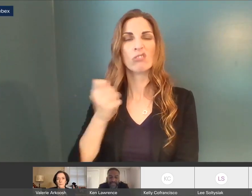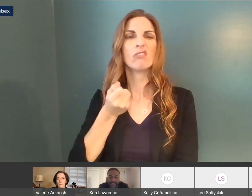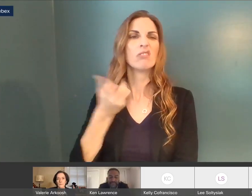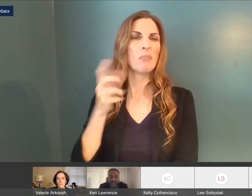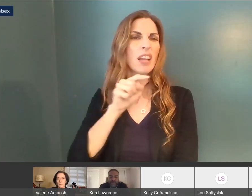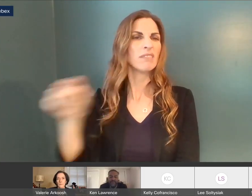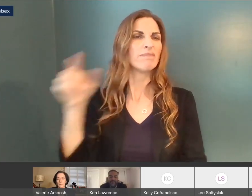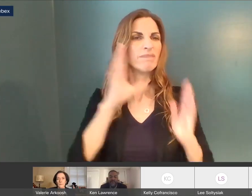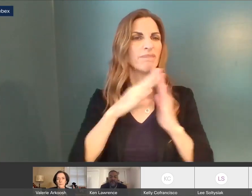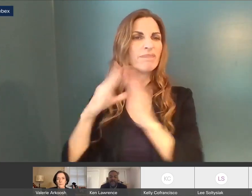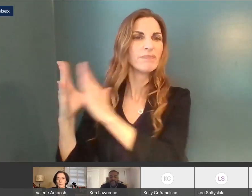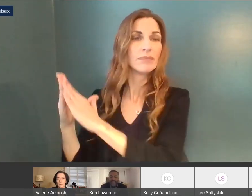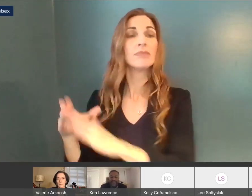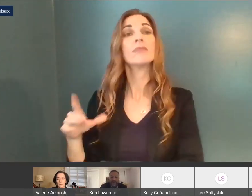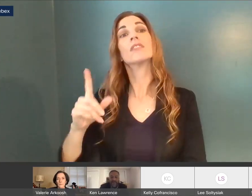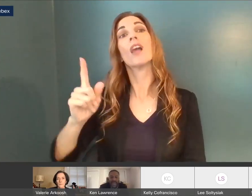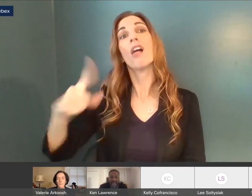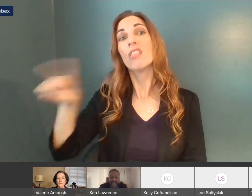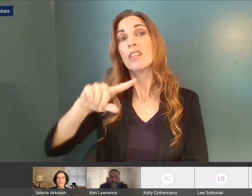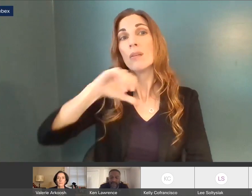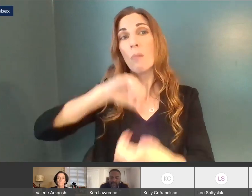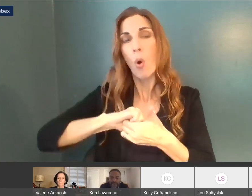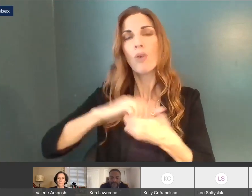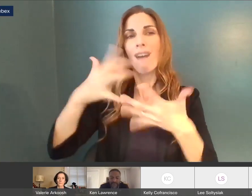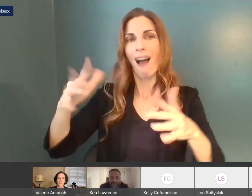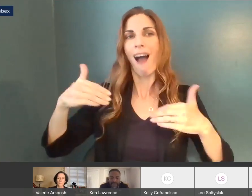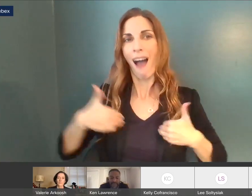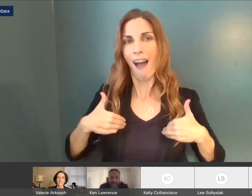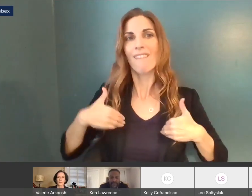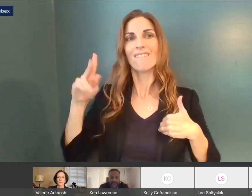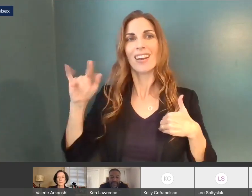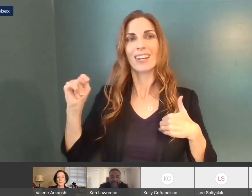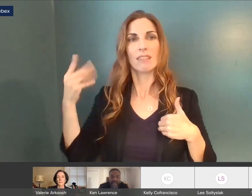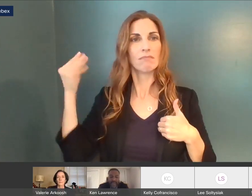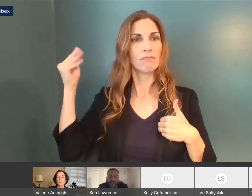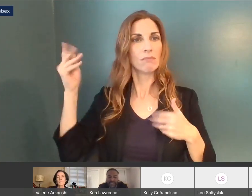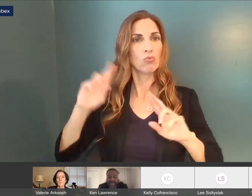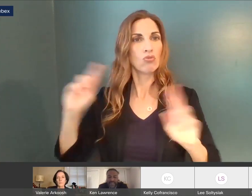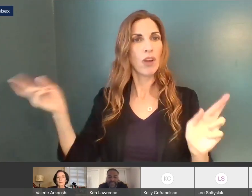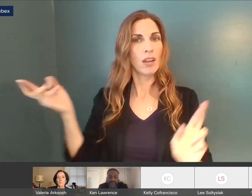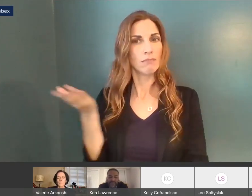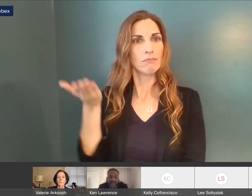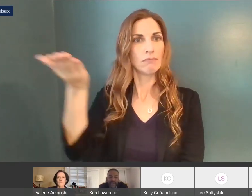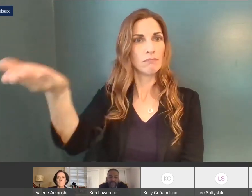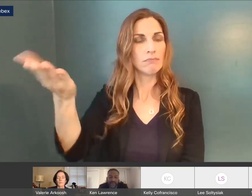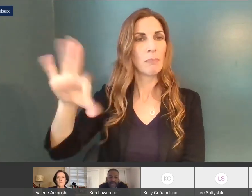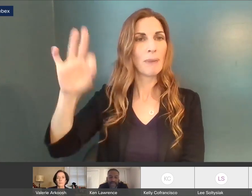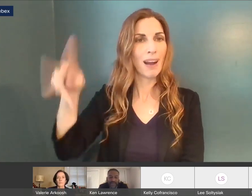these partners all have the kits on hand now, ready for pickup, and once again these are available at